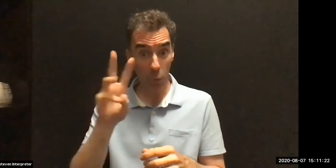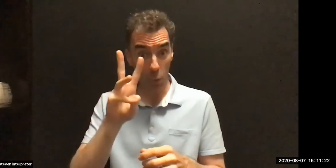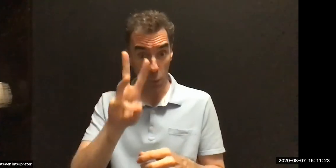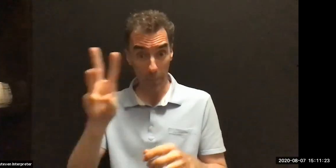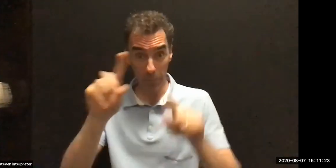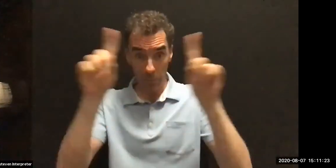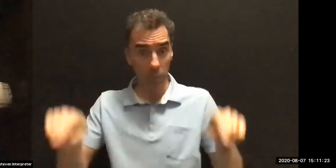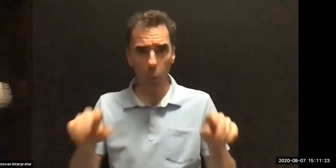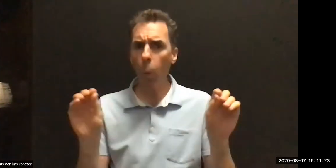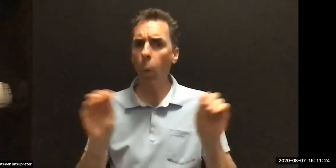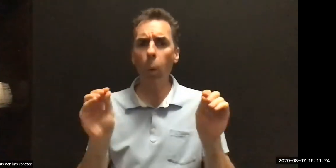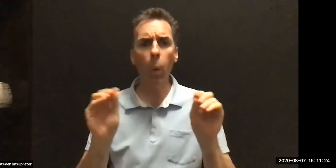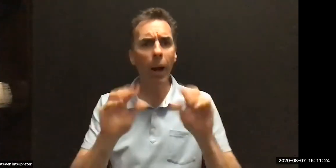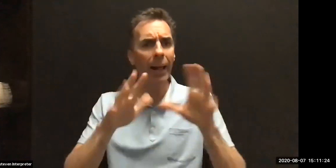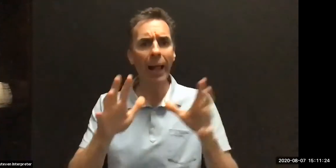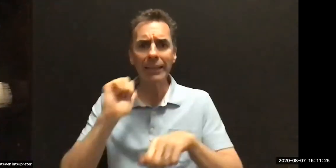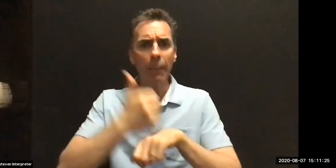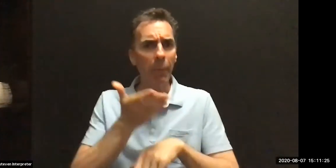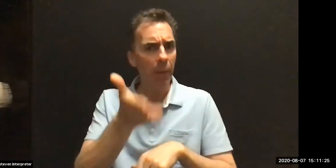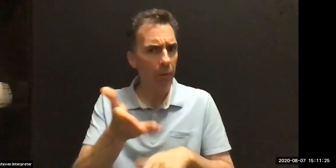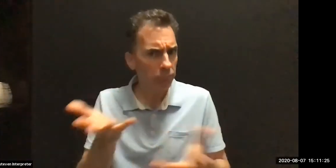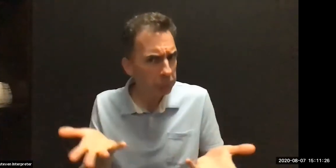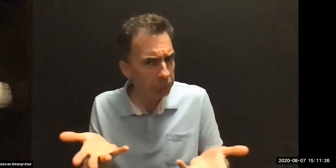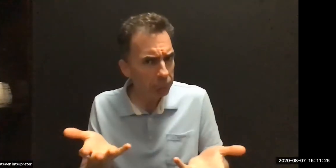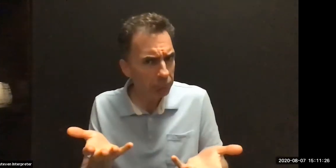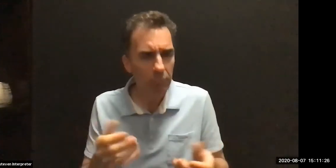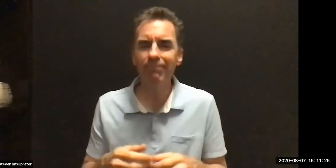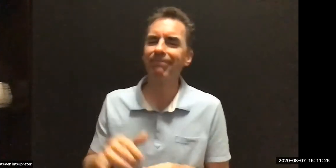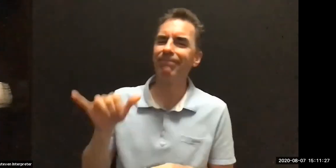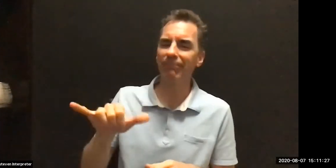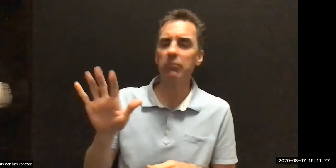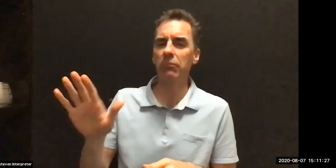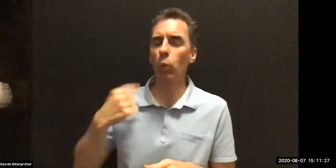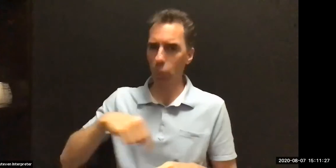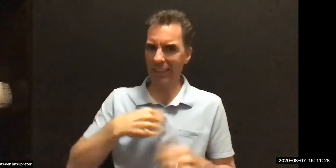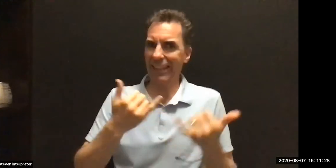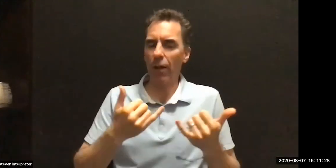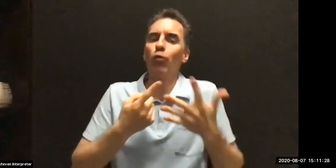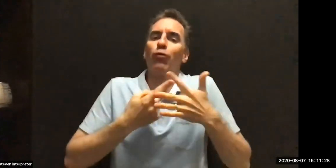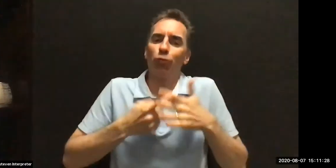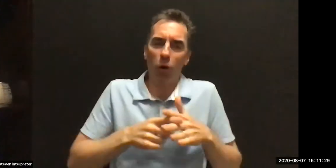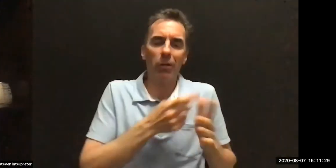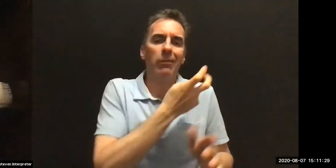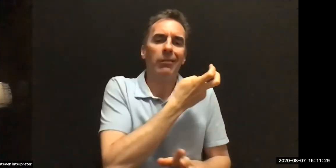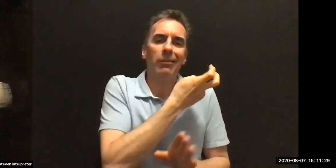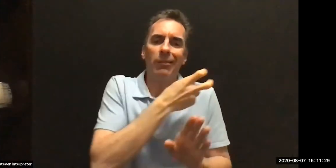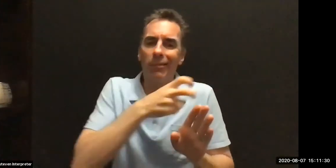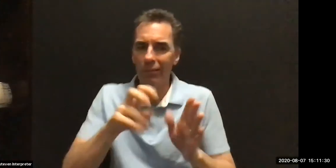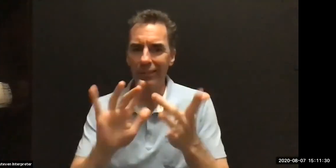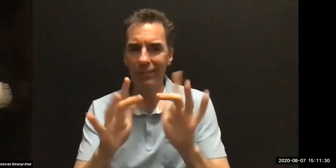Channelle Charest: Yeah, that's where we're kind of switching into the online programming which hasn't officially started for Geek wise yet.